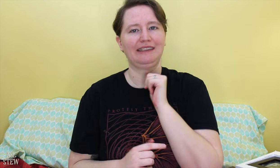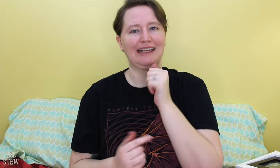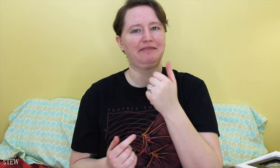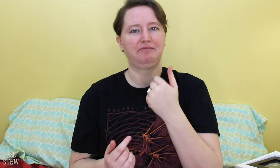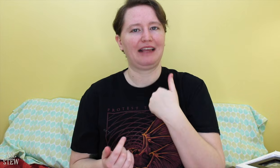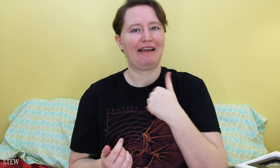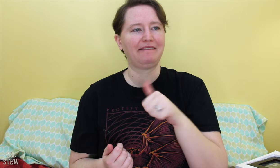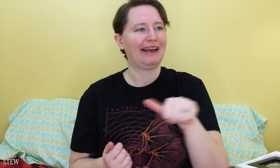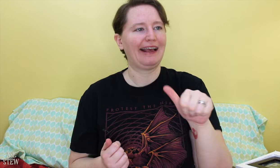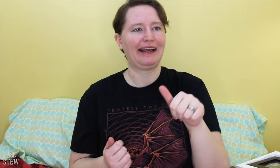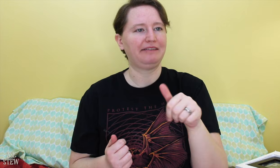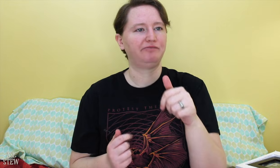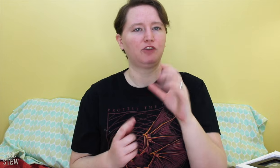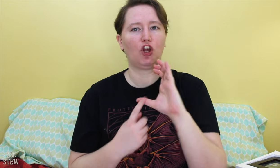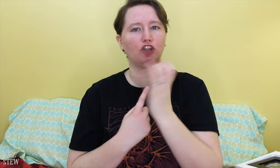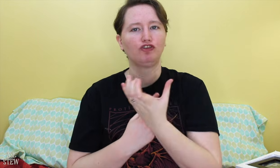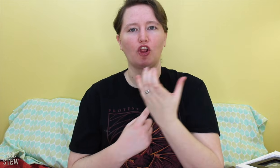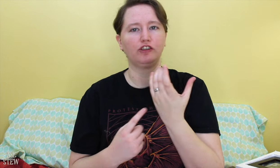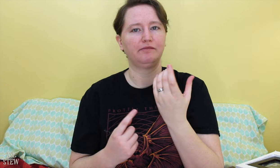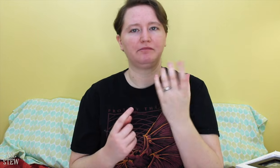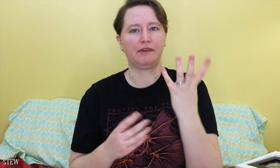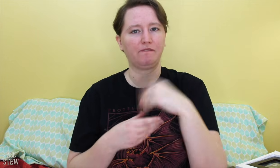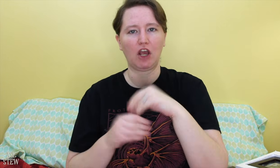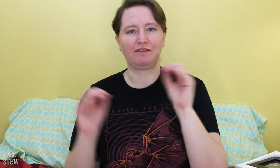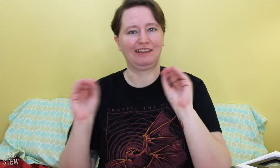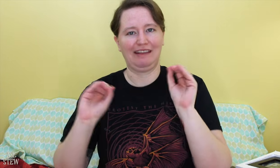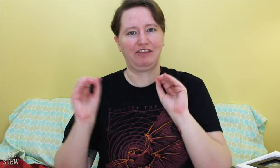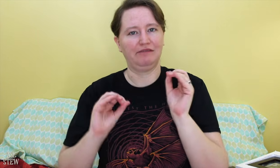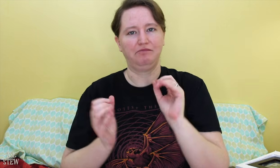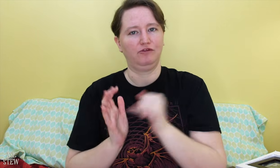Just a general term used. It doesn't have any